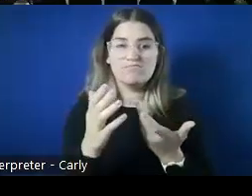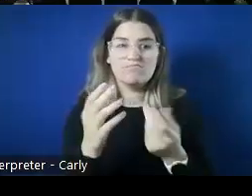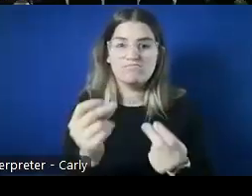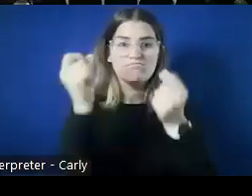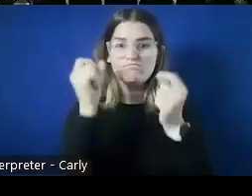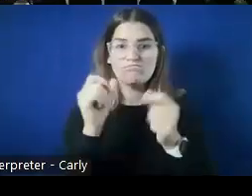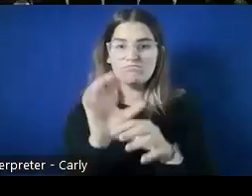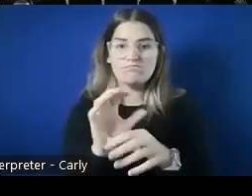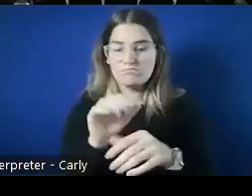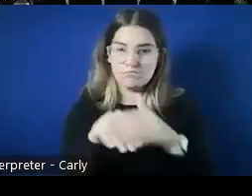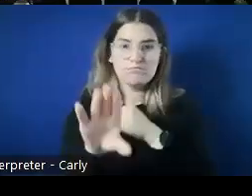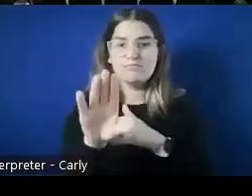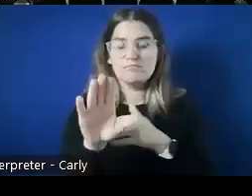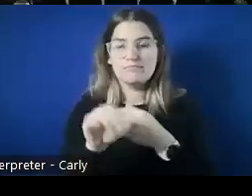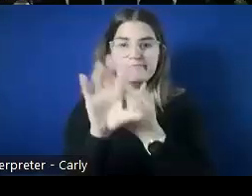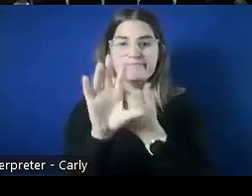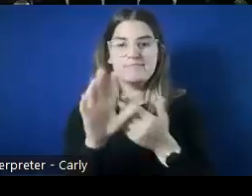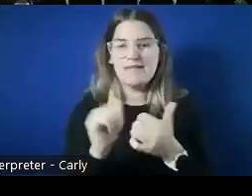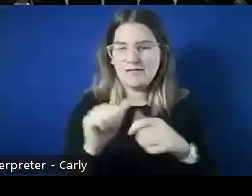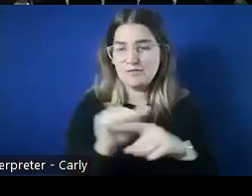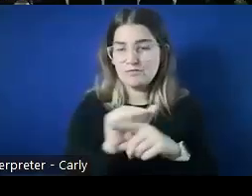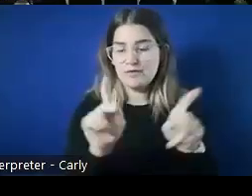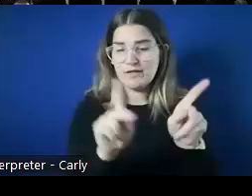our people to know more of the resources in surrounding counties to be able to help